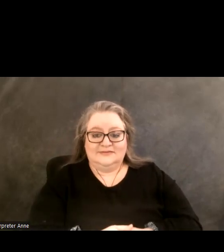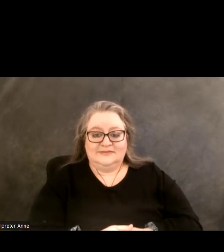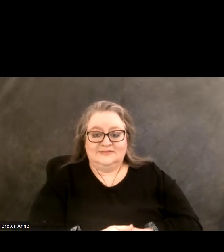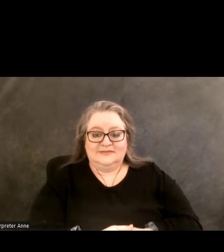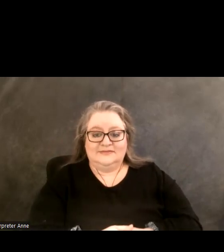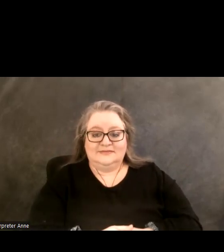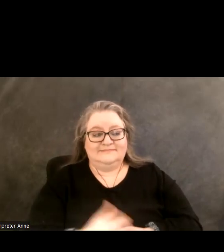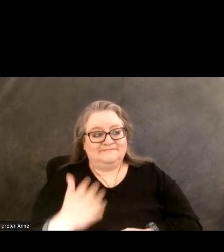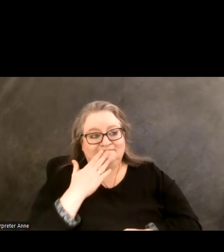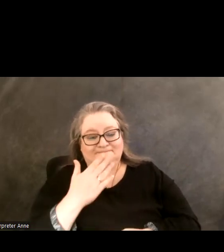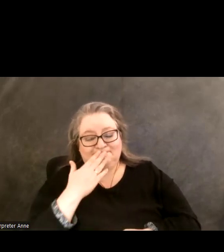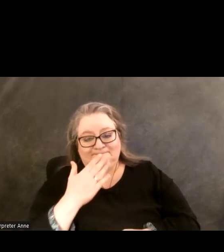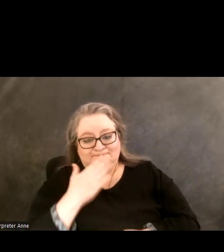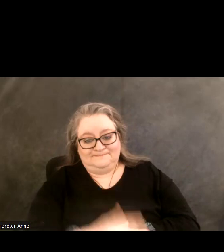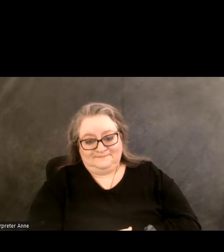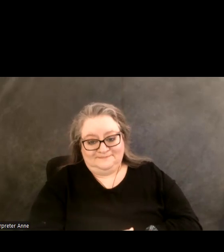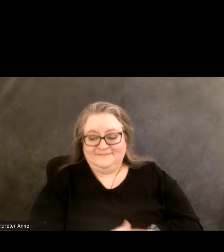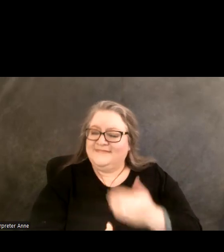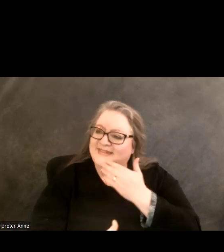Thank you. >> TERRI HUDSON: Thank you so